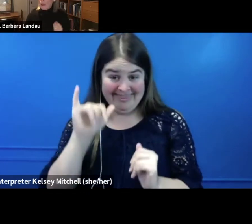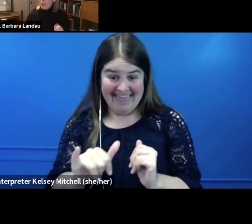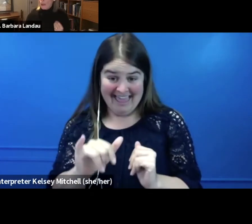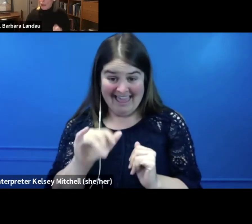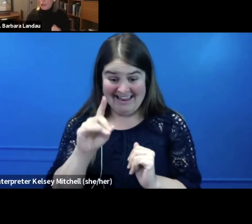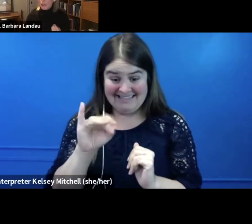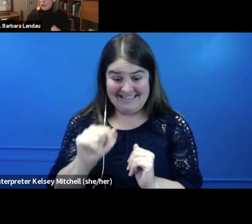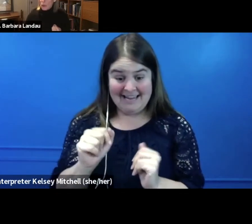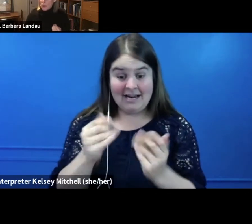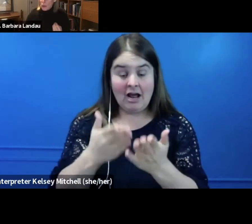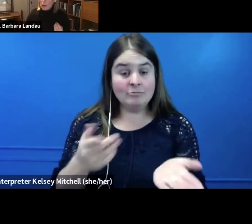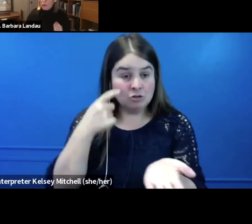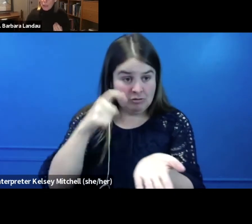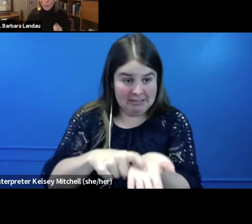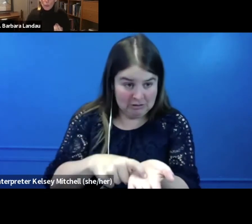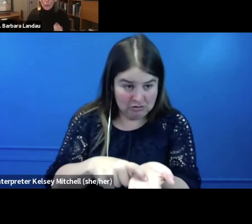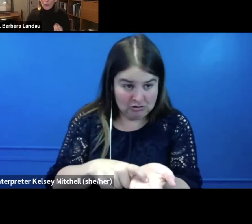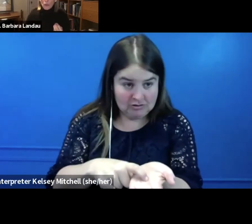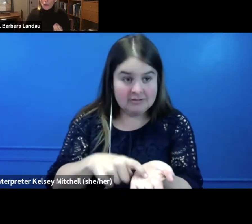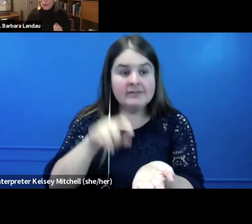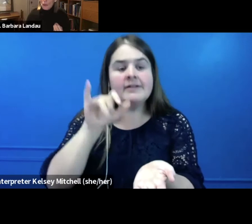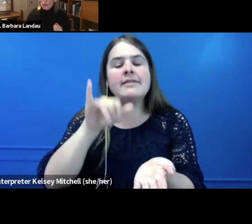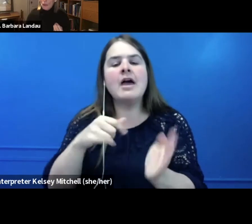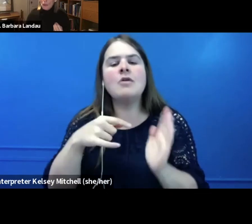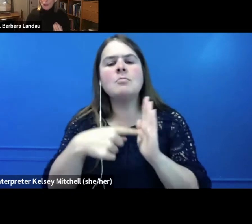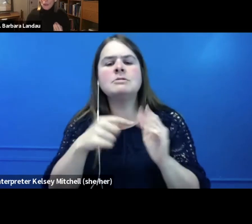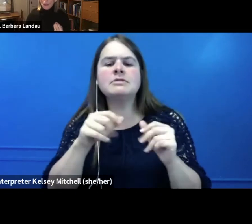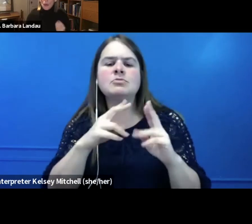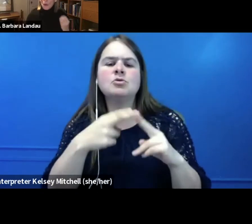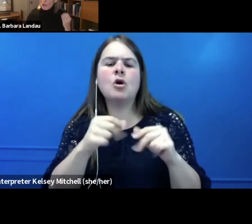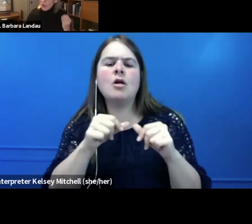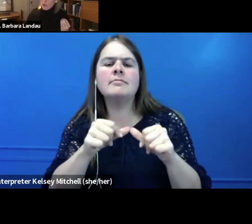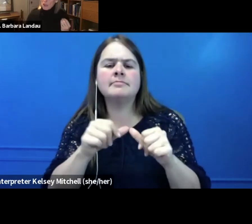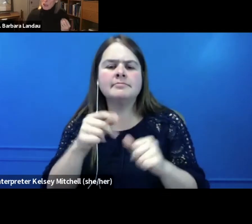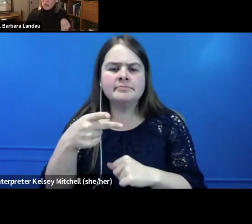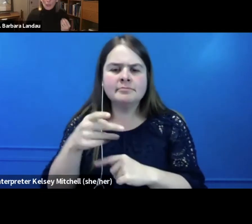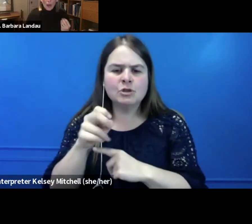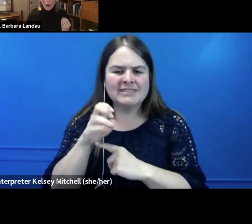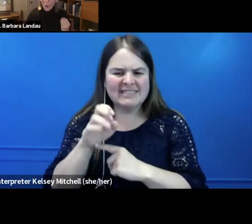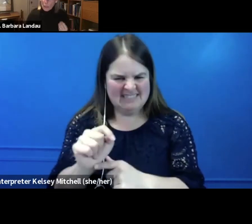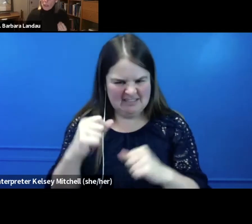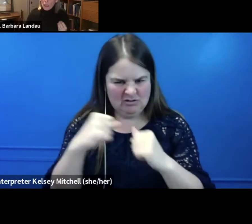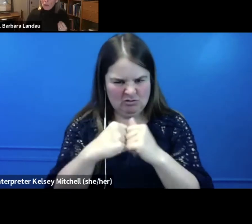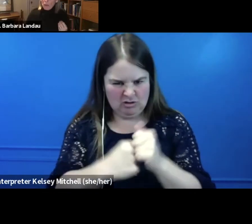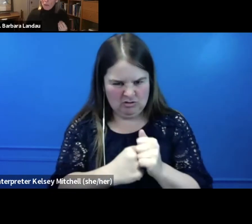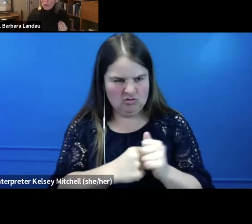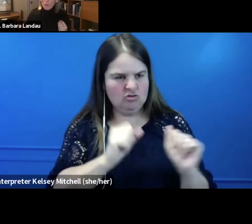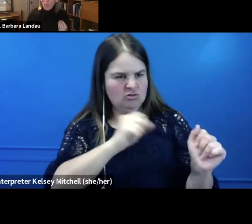that's persistent structure that reflects persistent structure